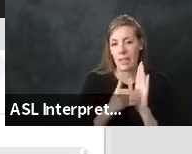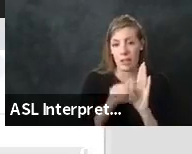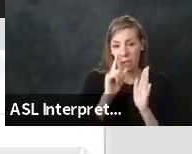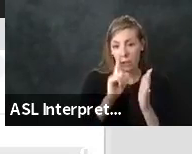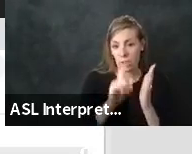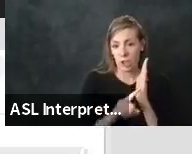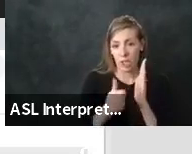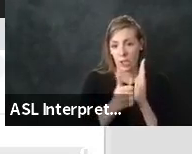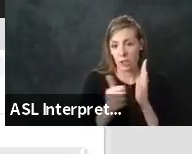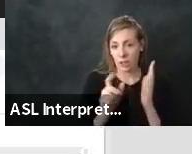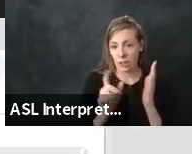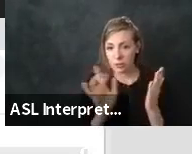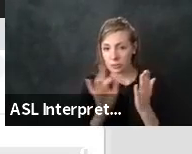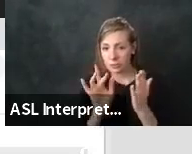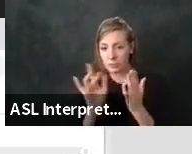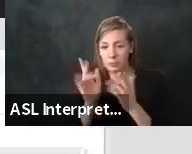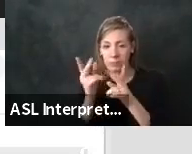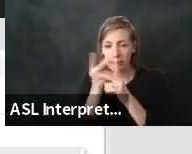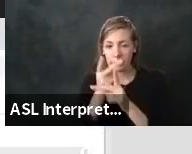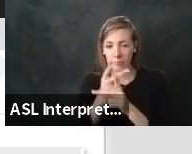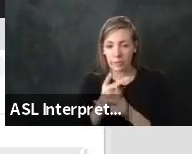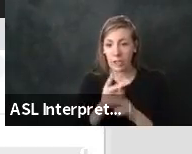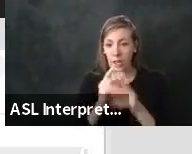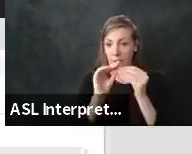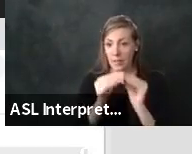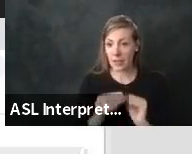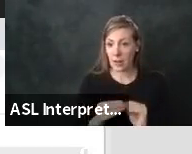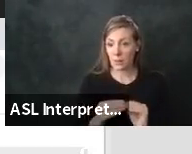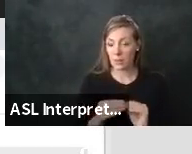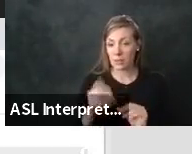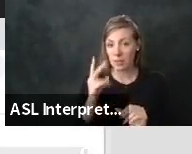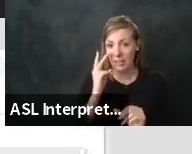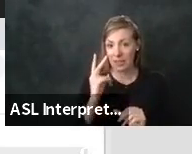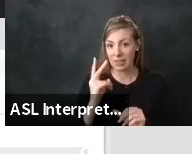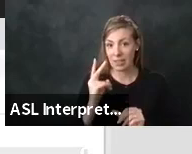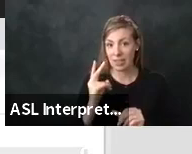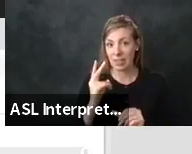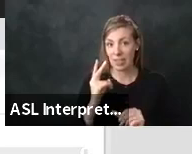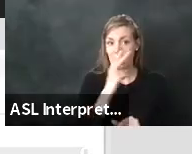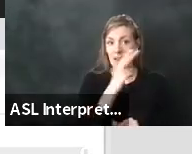at some of the more recent trends, and you can see that. Well, hospitalizations remain elevated.